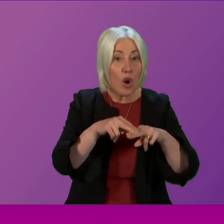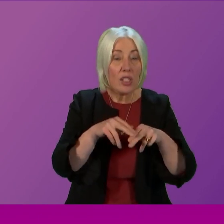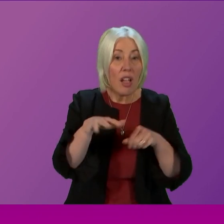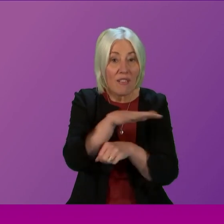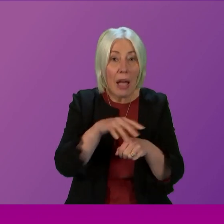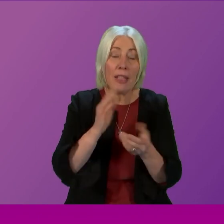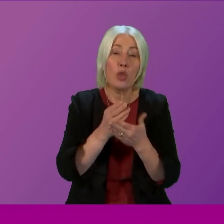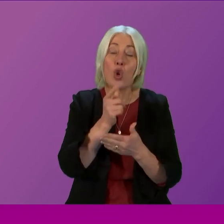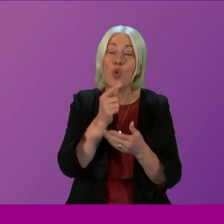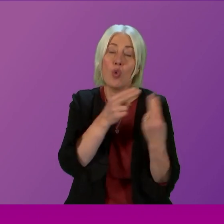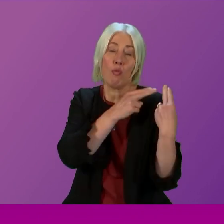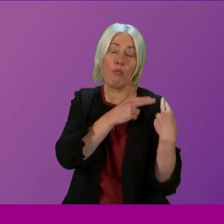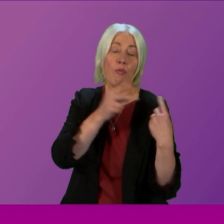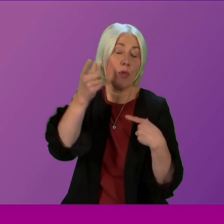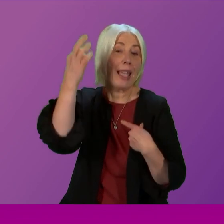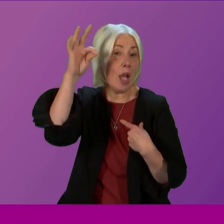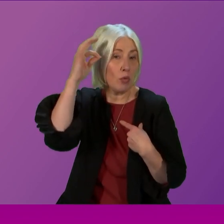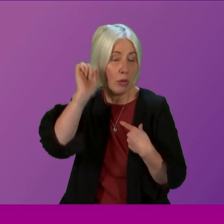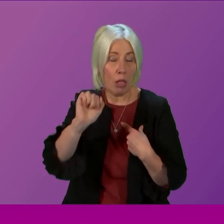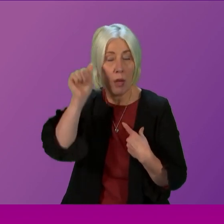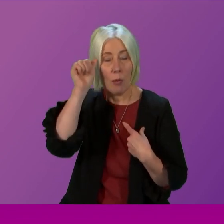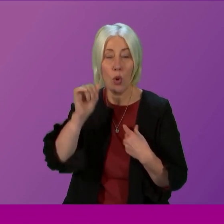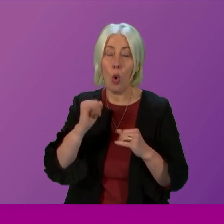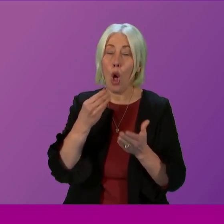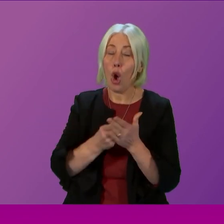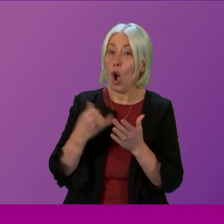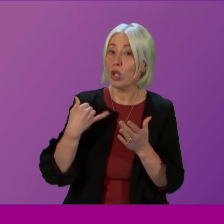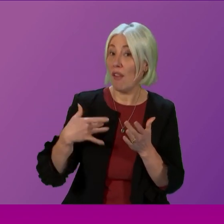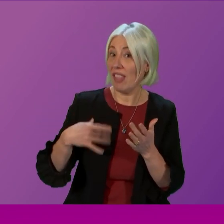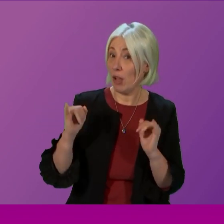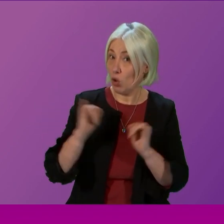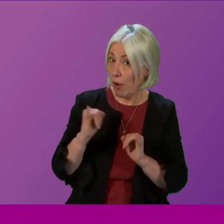we are aware that the pandemic and the cost of living crisis have put additional pressure on